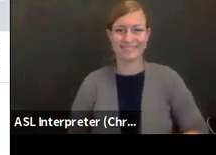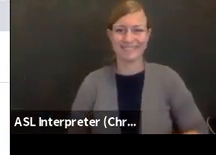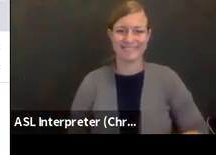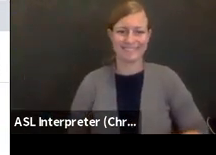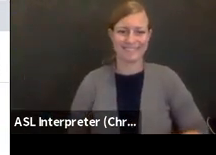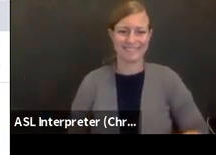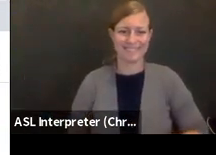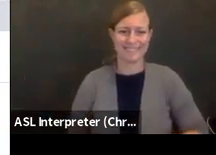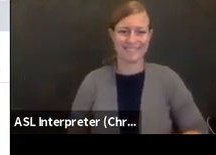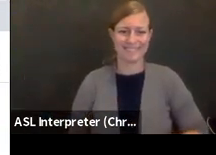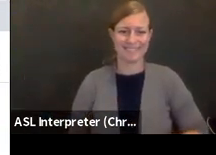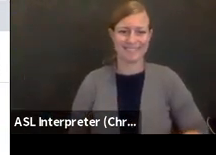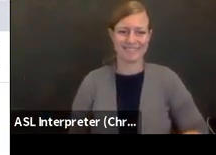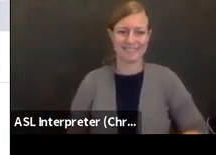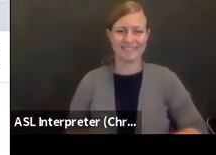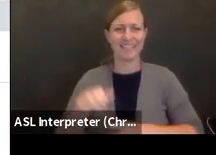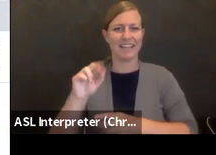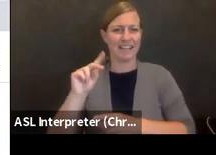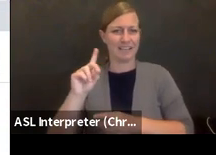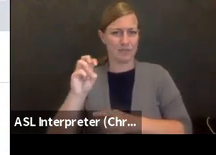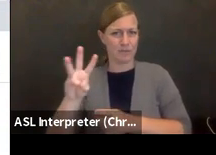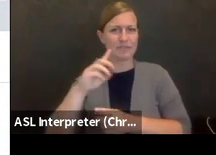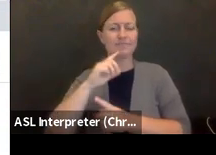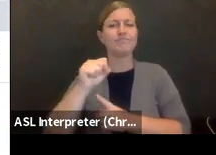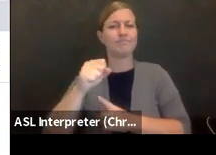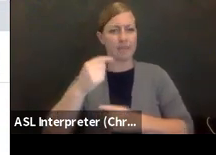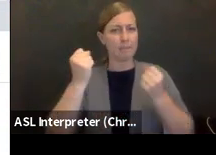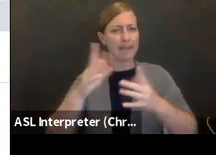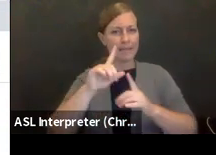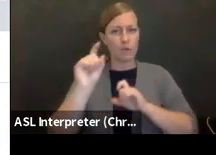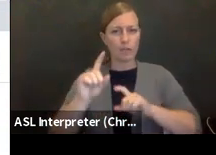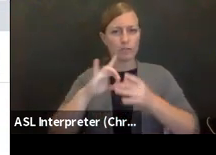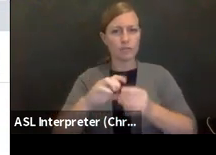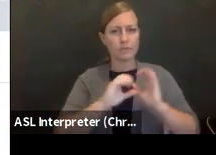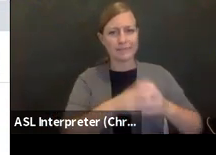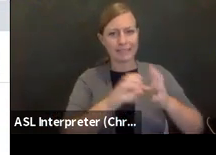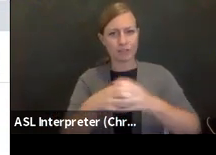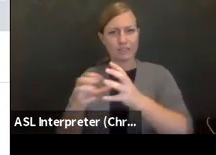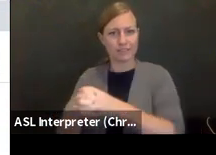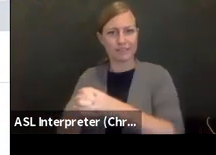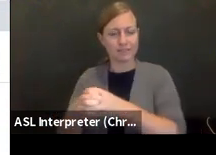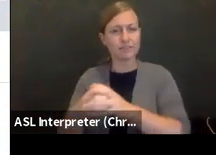ESD 113 - Andrew Hickman: There was a lot of questions around sections and involves with how do you add students to certain sections.